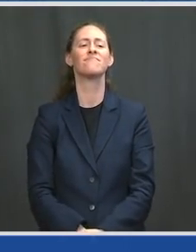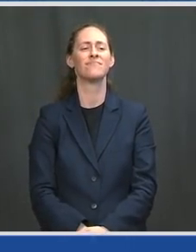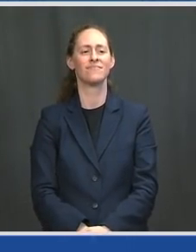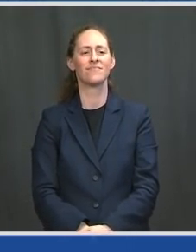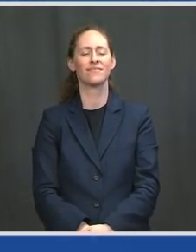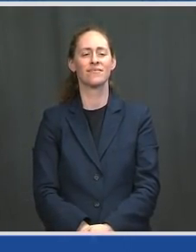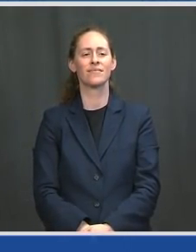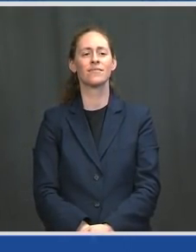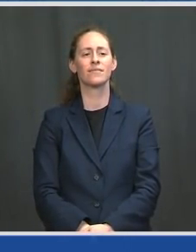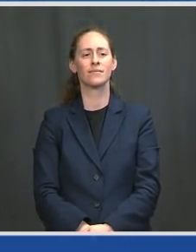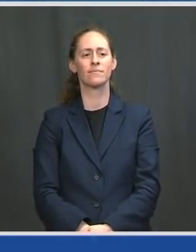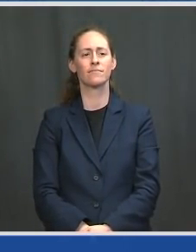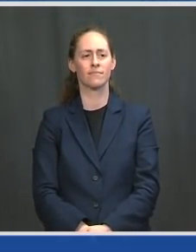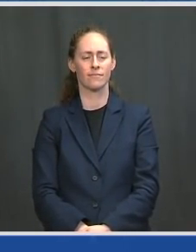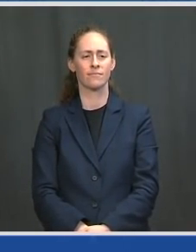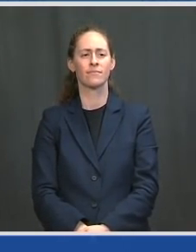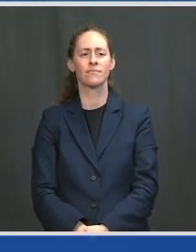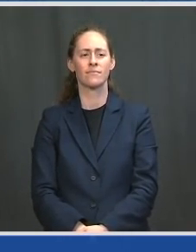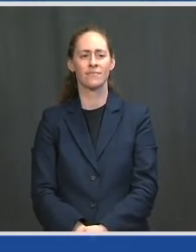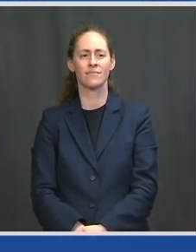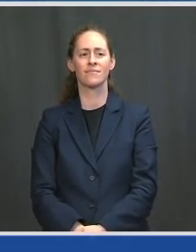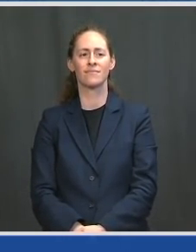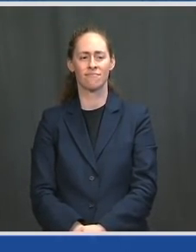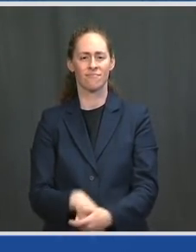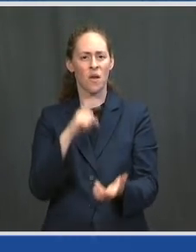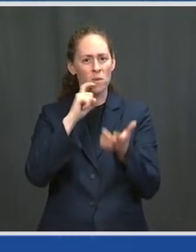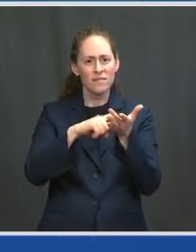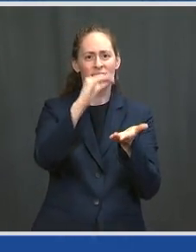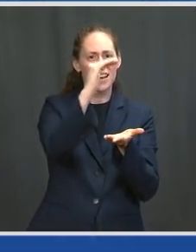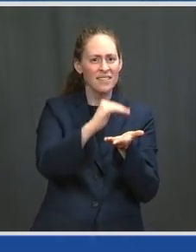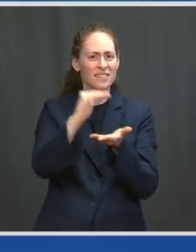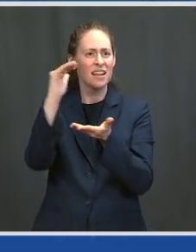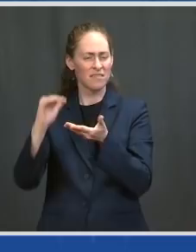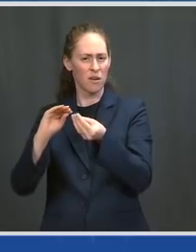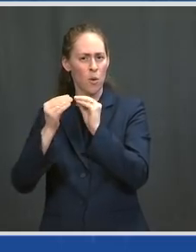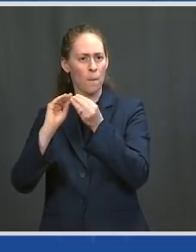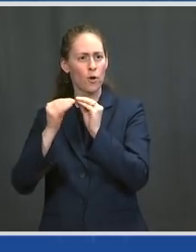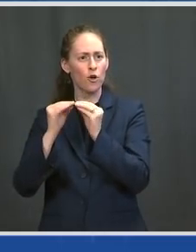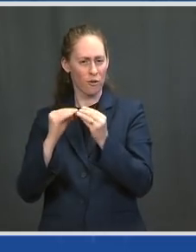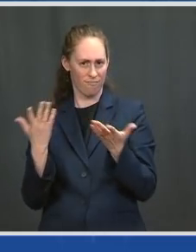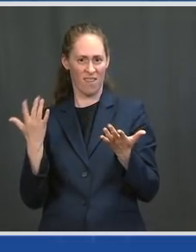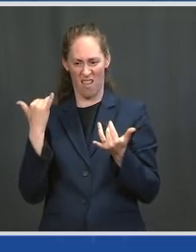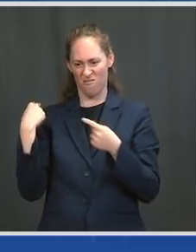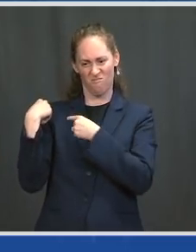right after the start of this pandemic, is the lowest. Safe and effective vaccines are --